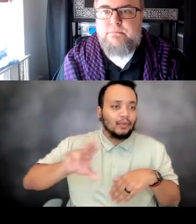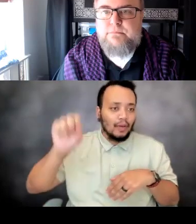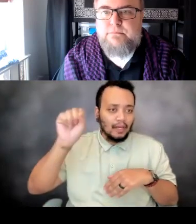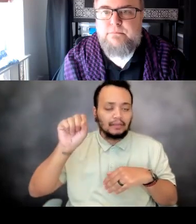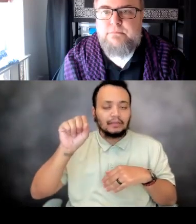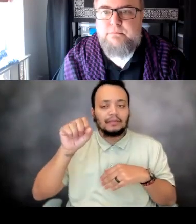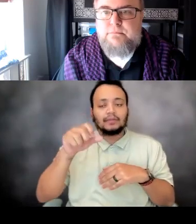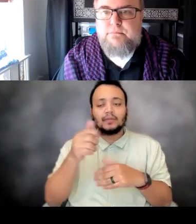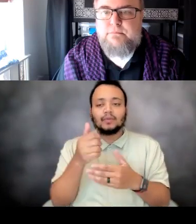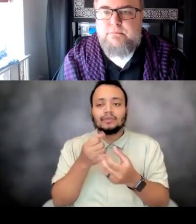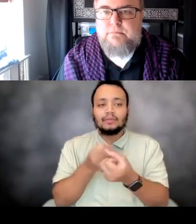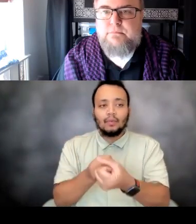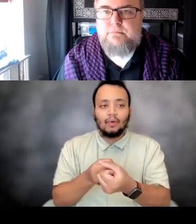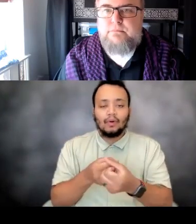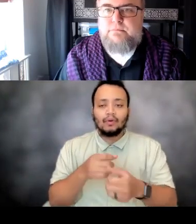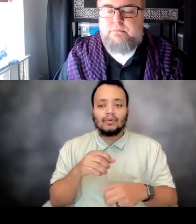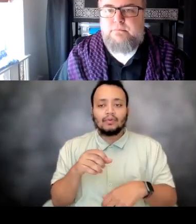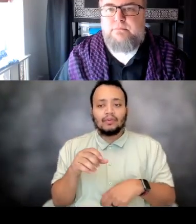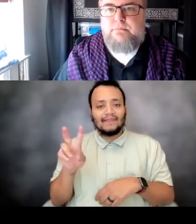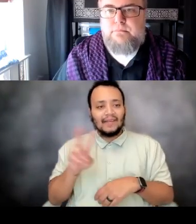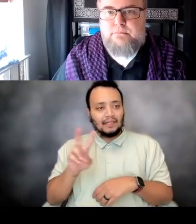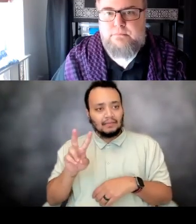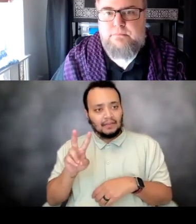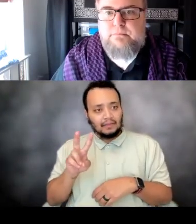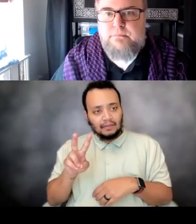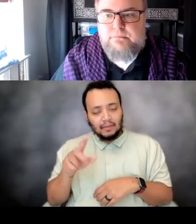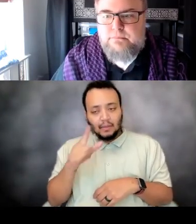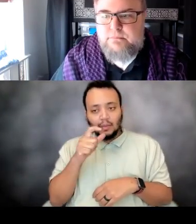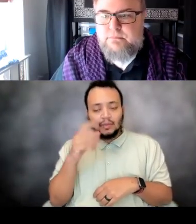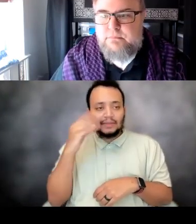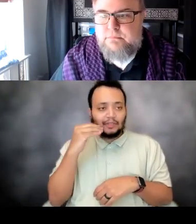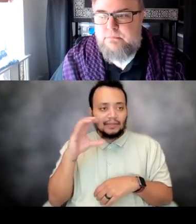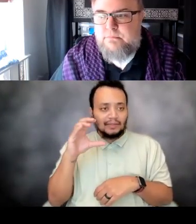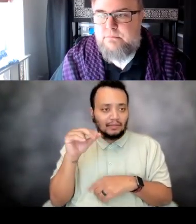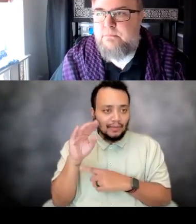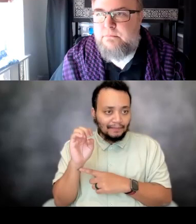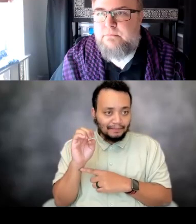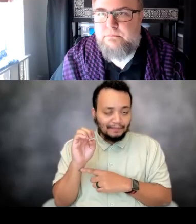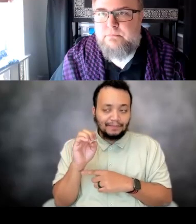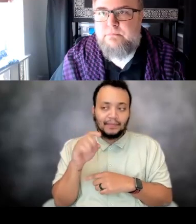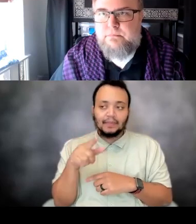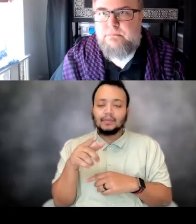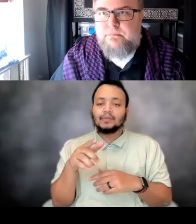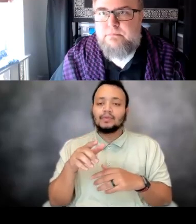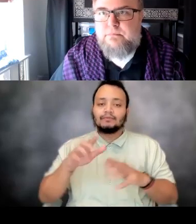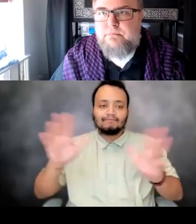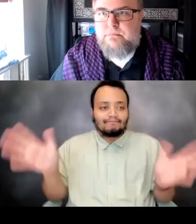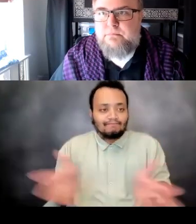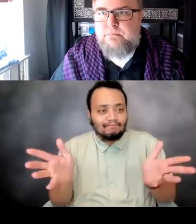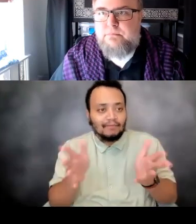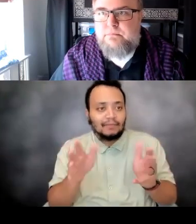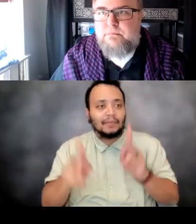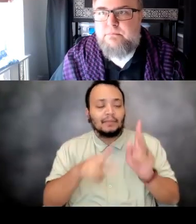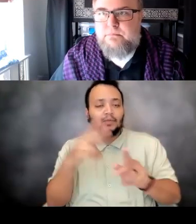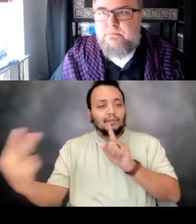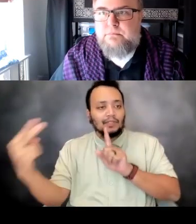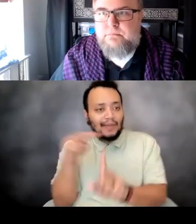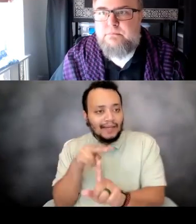and to providing leadership and changing attitudes, policies and practices to promote justice and healing for all victims of crime.